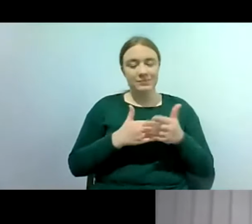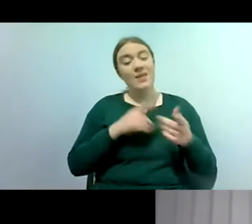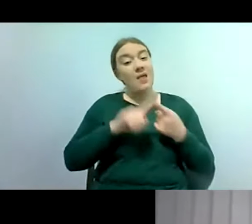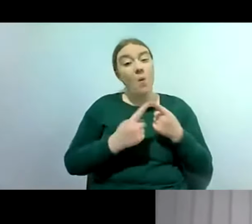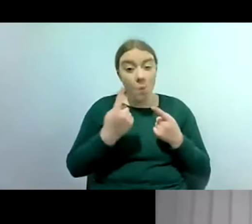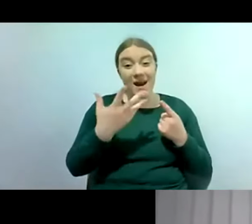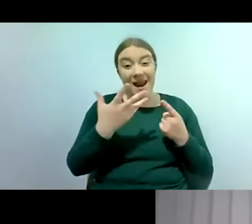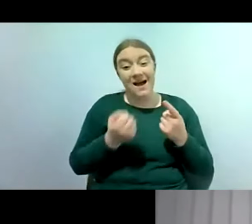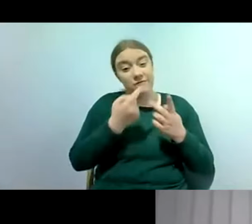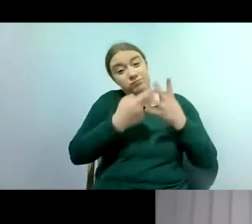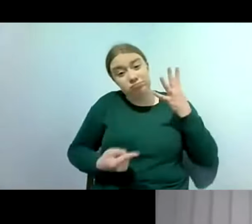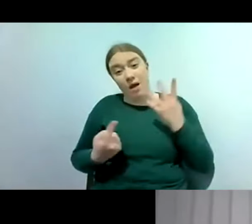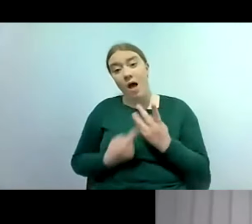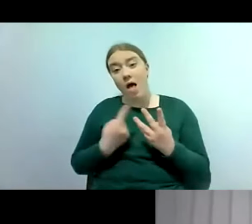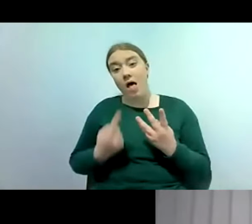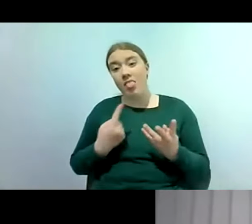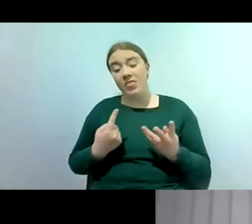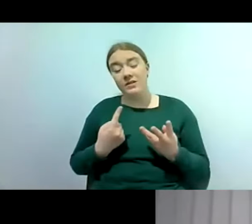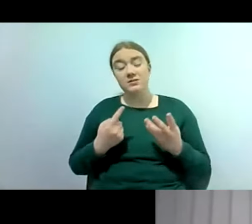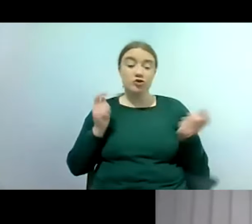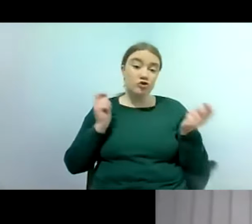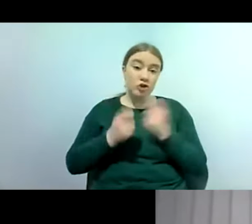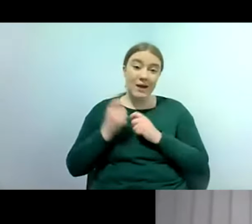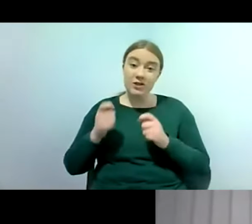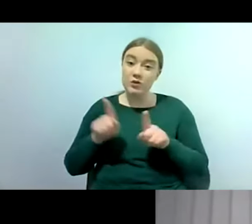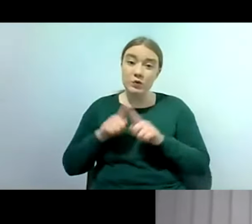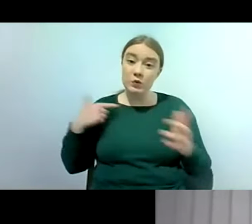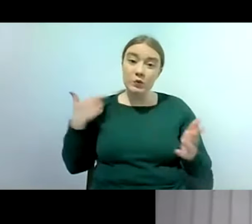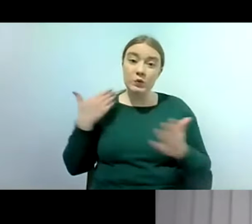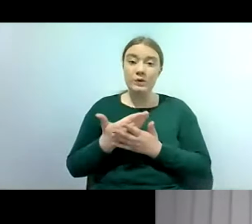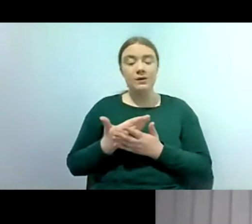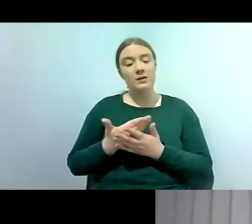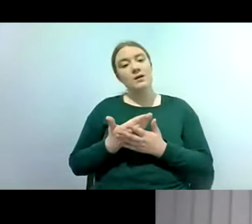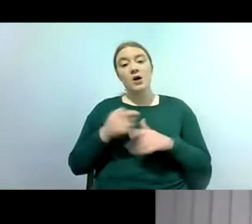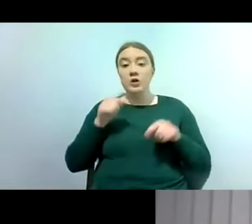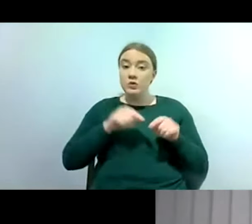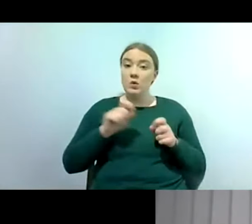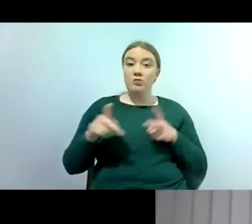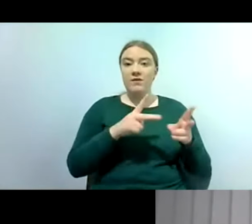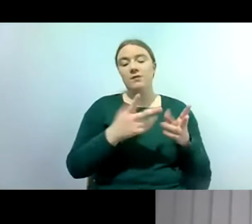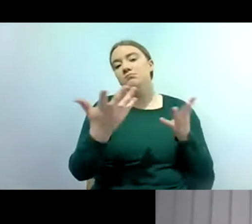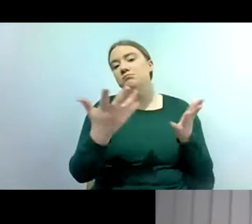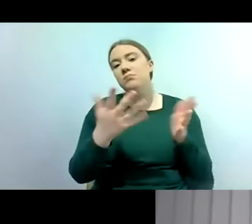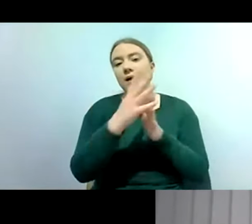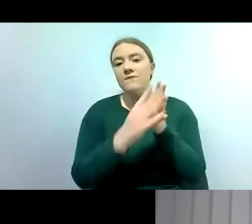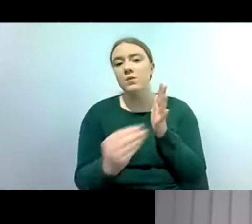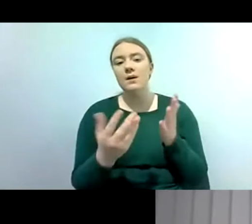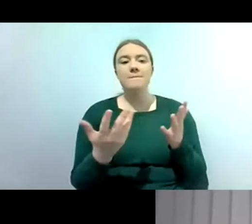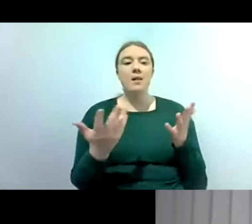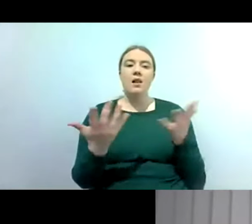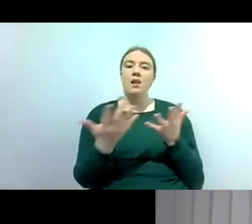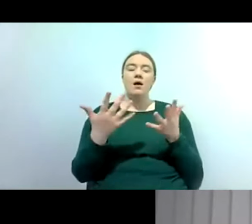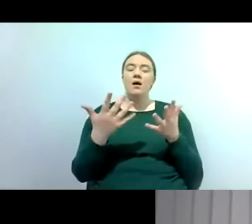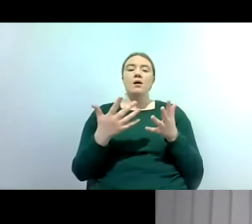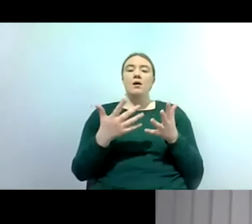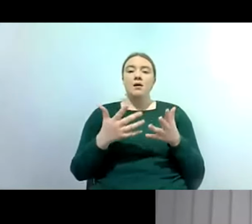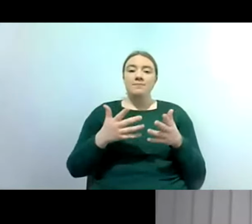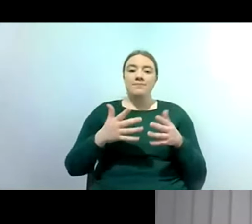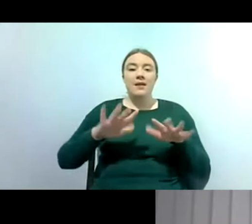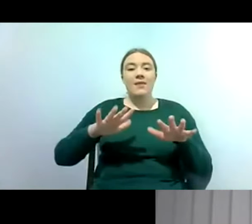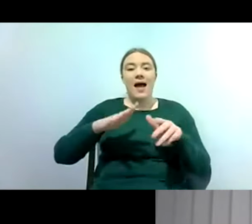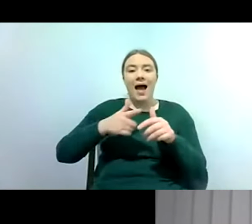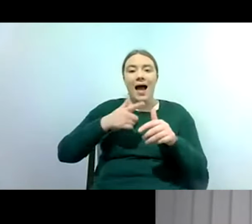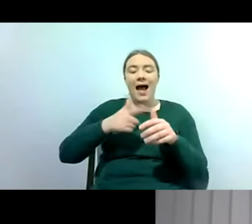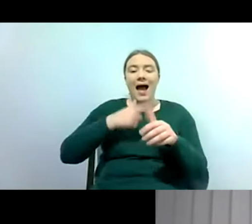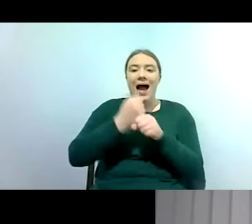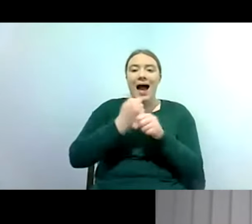there have been um other changes um to our rivers including um changing agricultural practices um